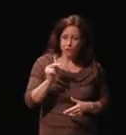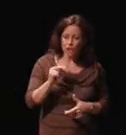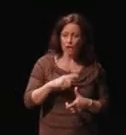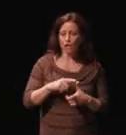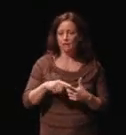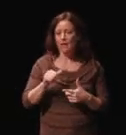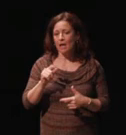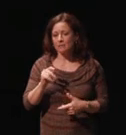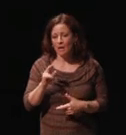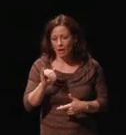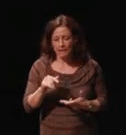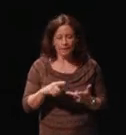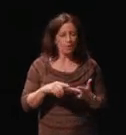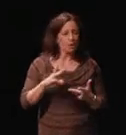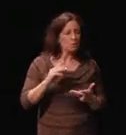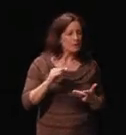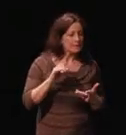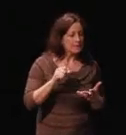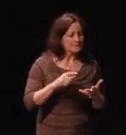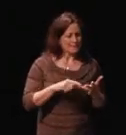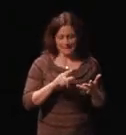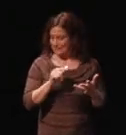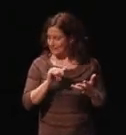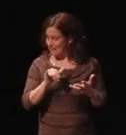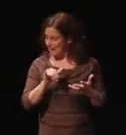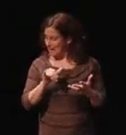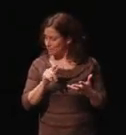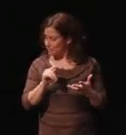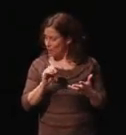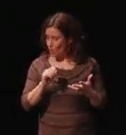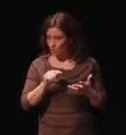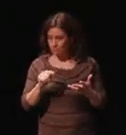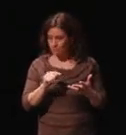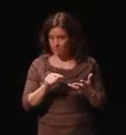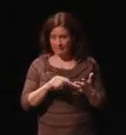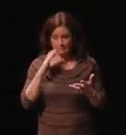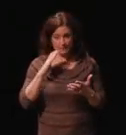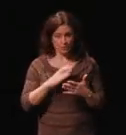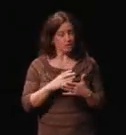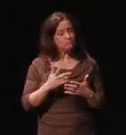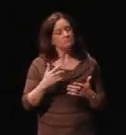Williams, Taito in this picture and he'd run a yearly competition.